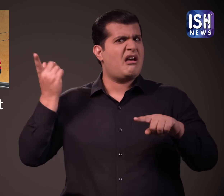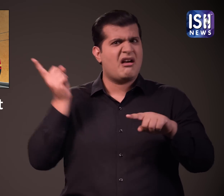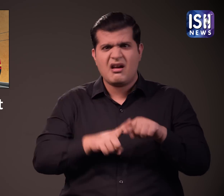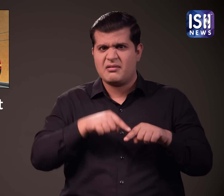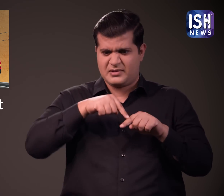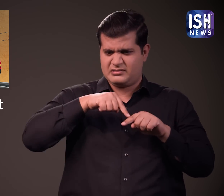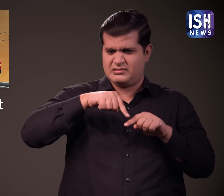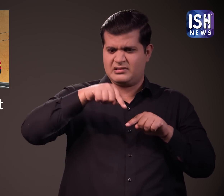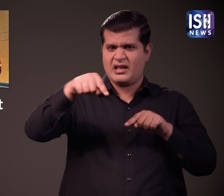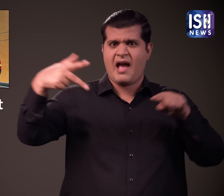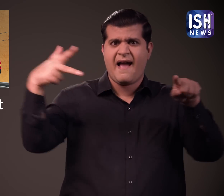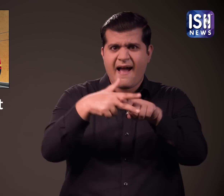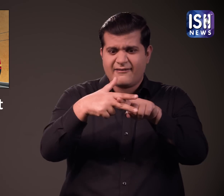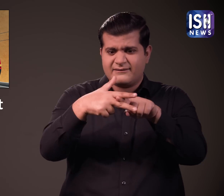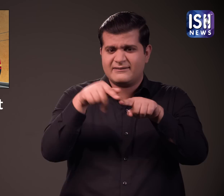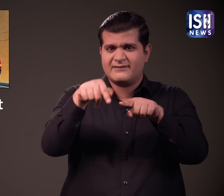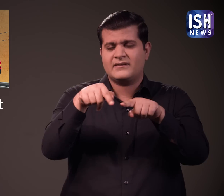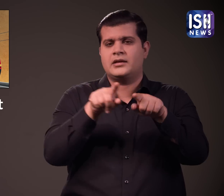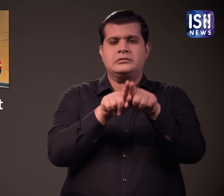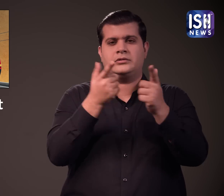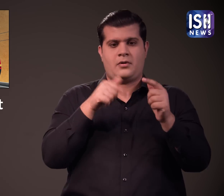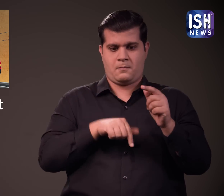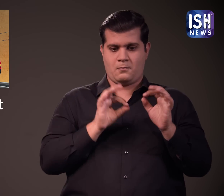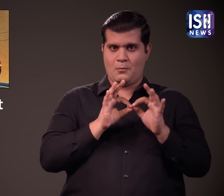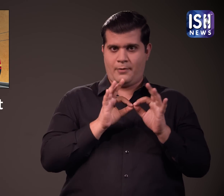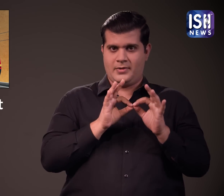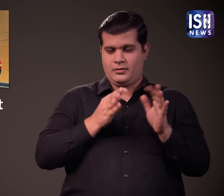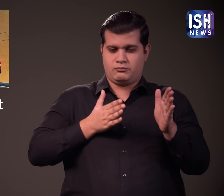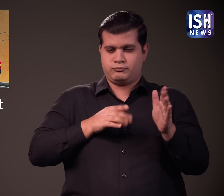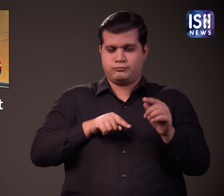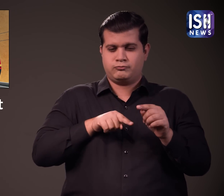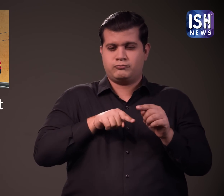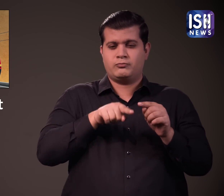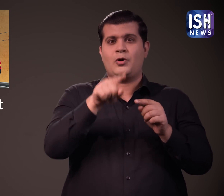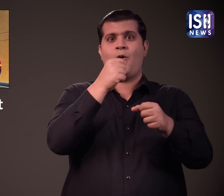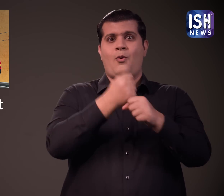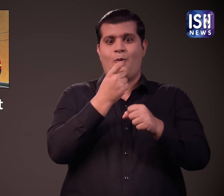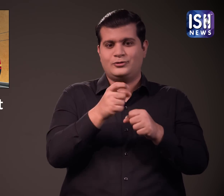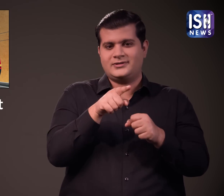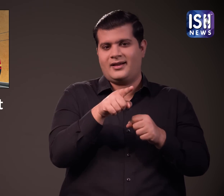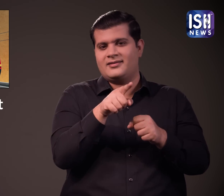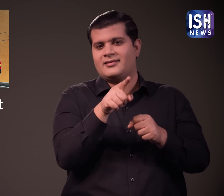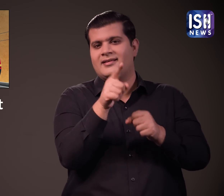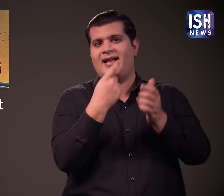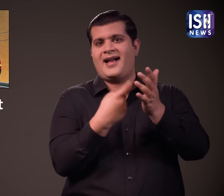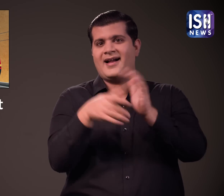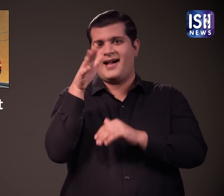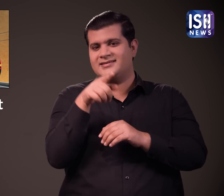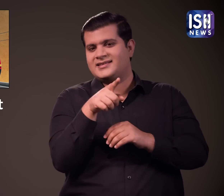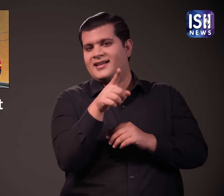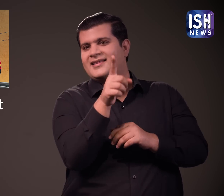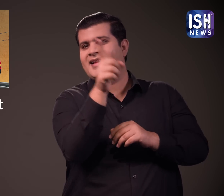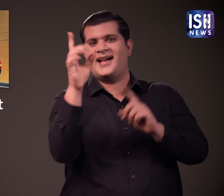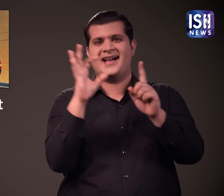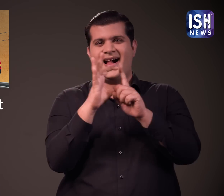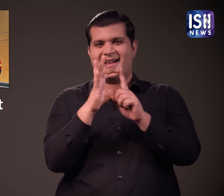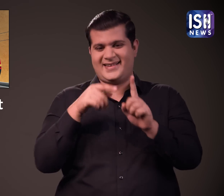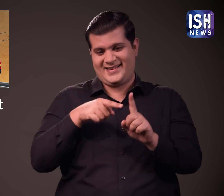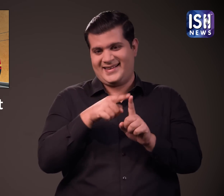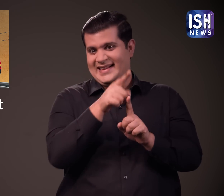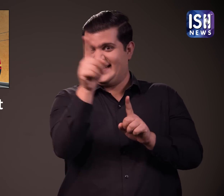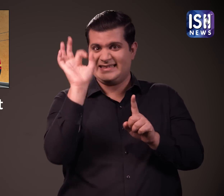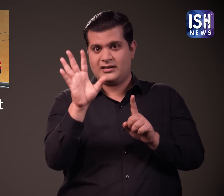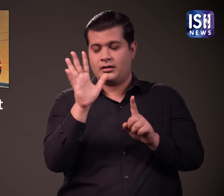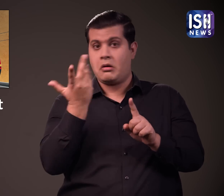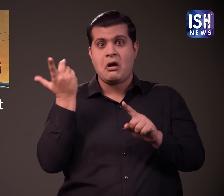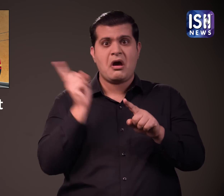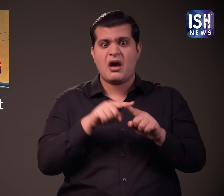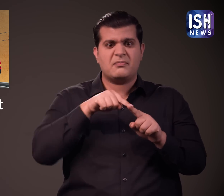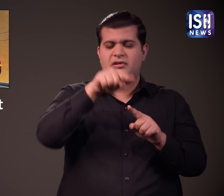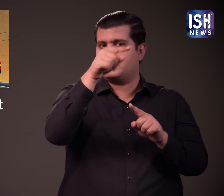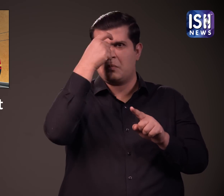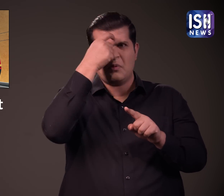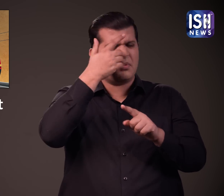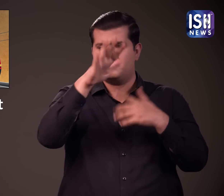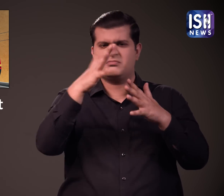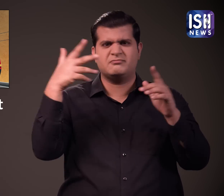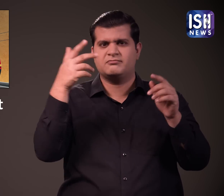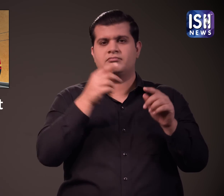The train is going from Mumbai, Gujarat, Rajasthan and then reaches Delhi. Say something happens during the journey.